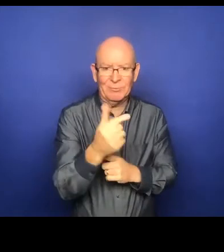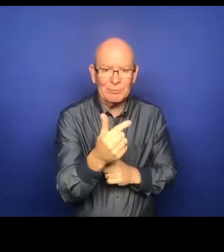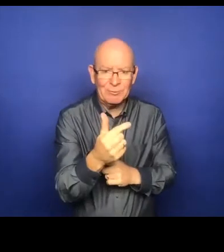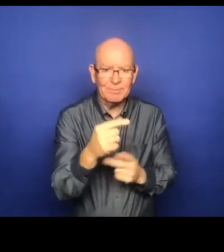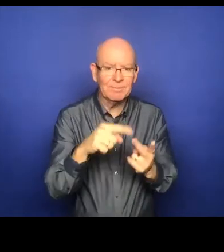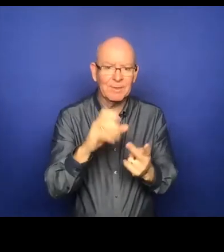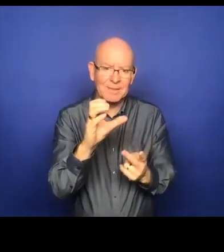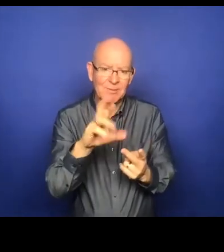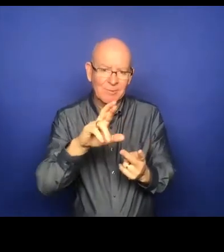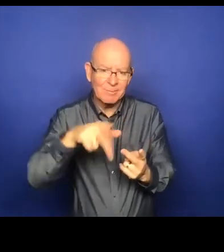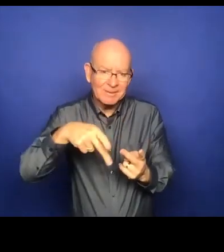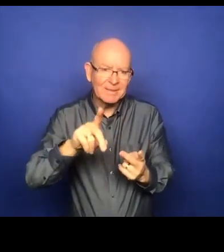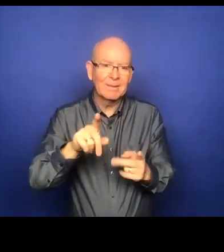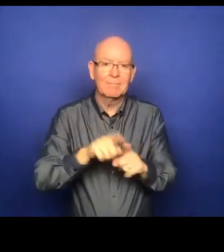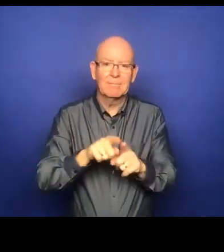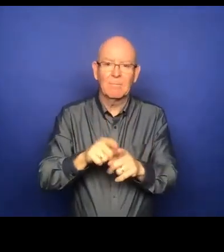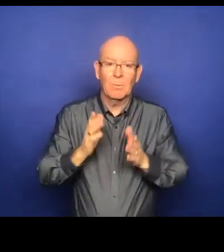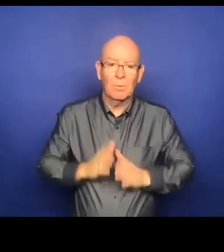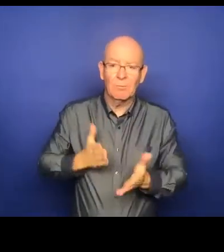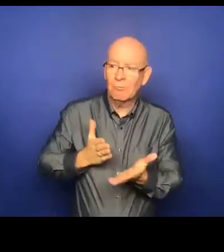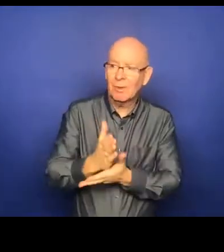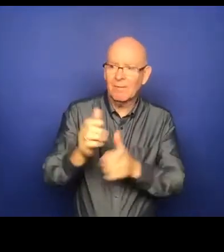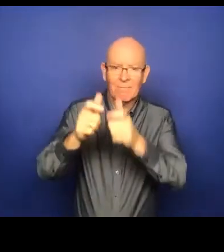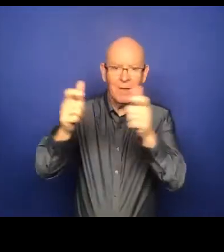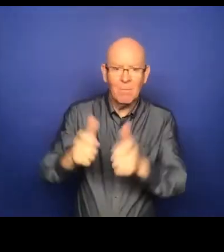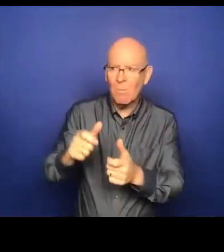by vulnerable sub populations including